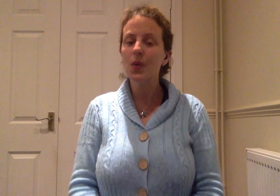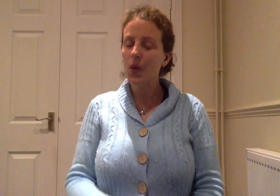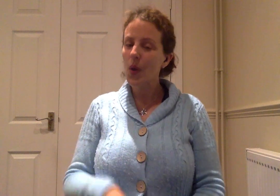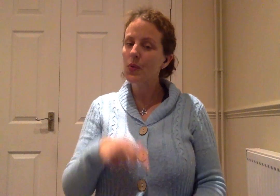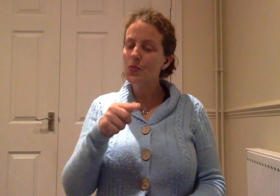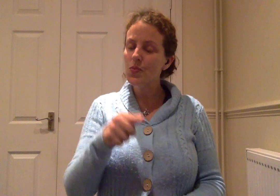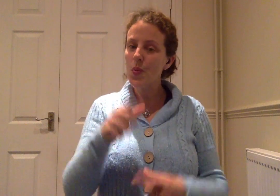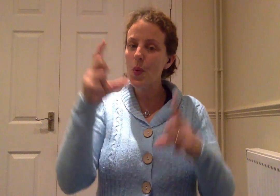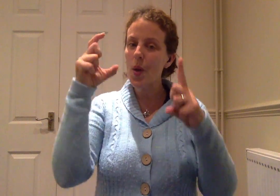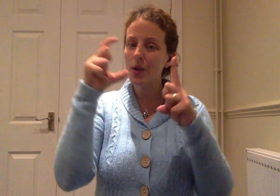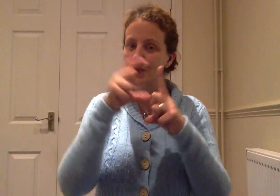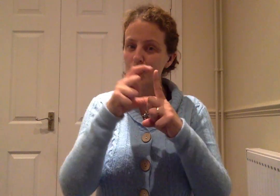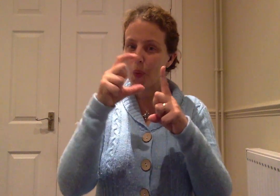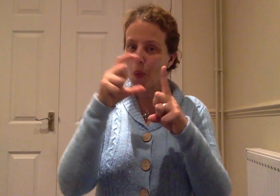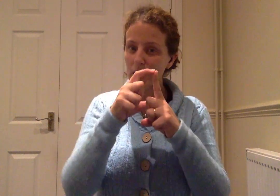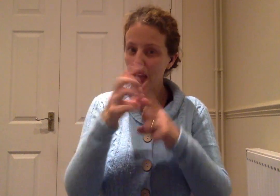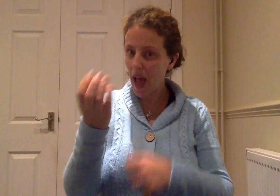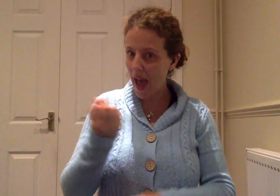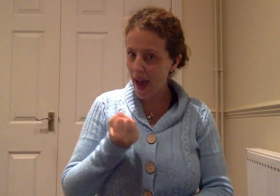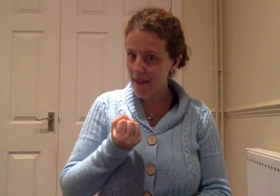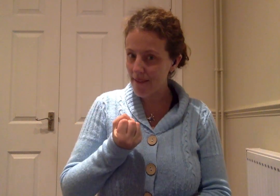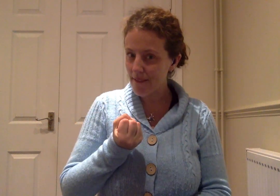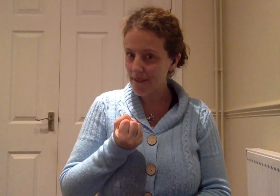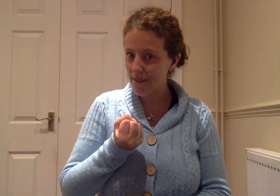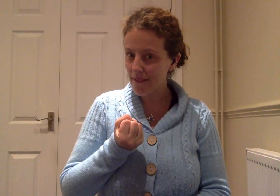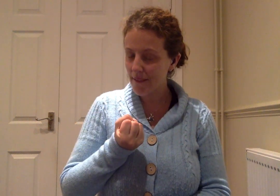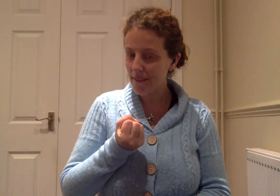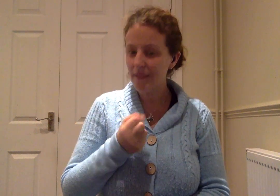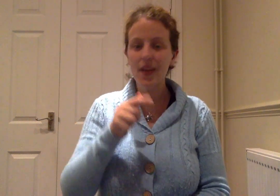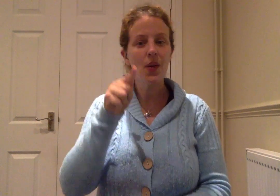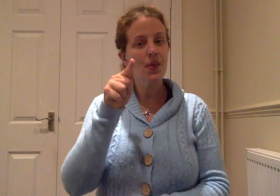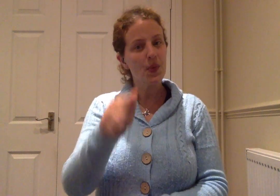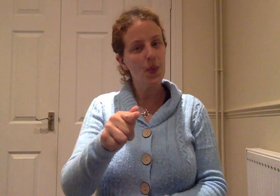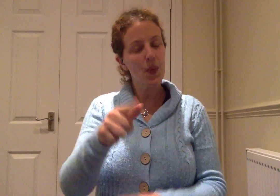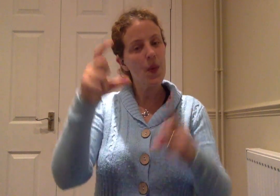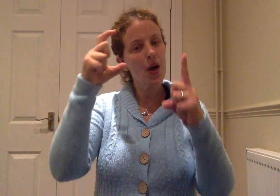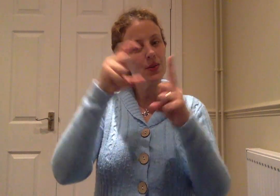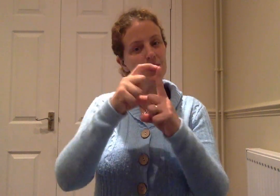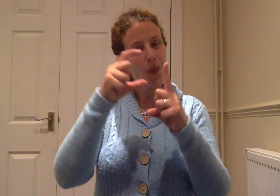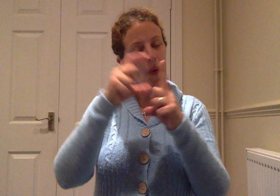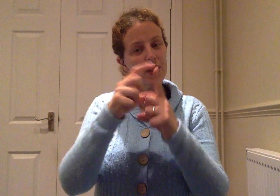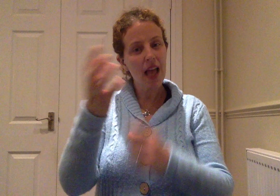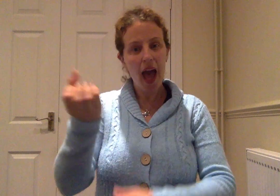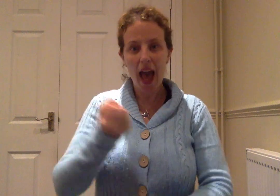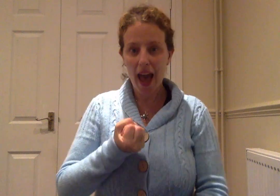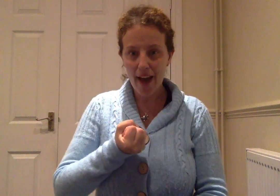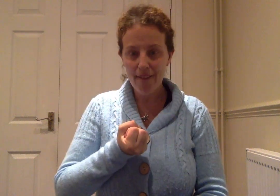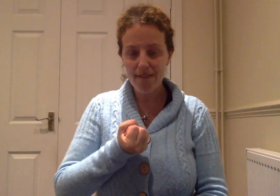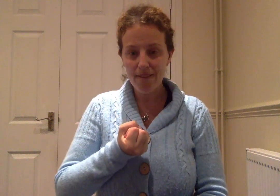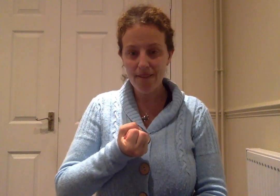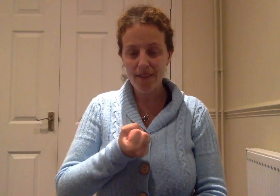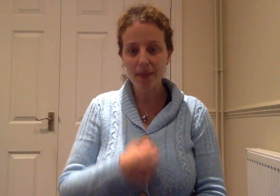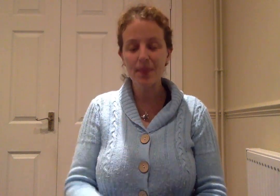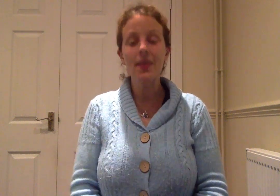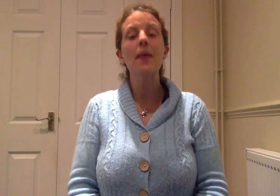You daughter have?